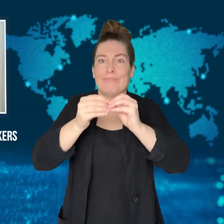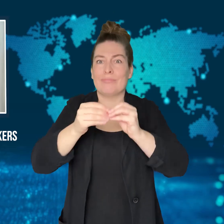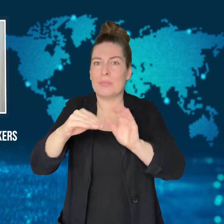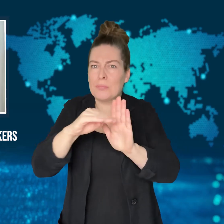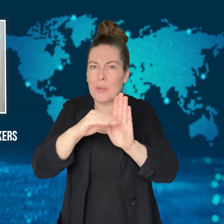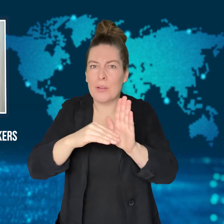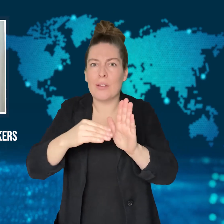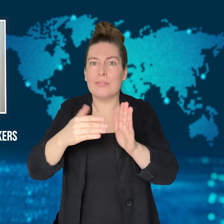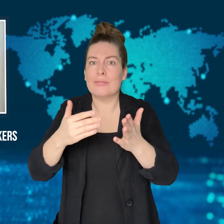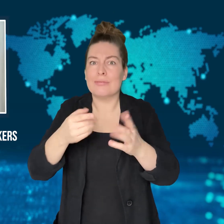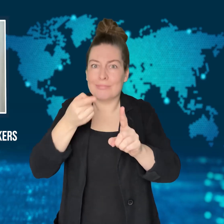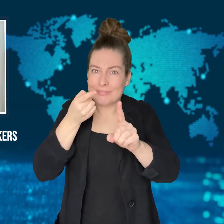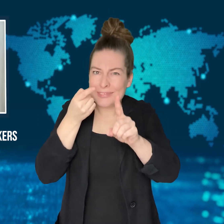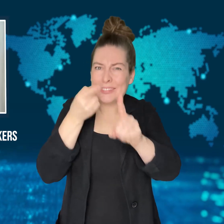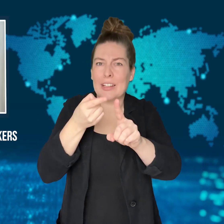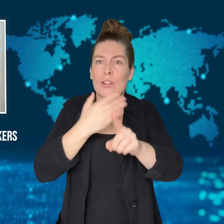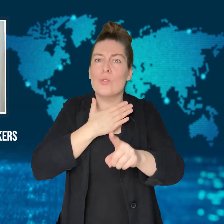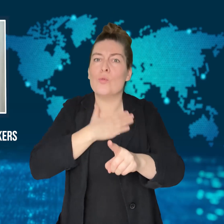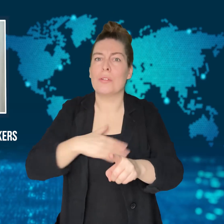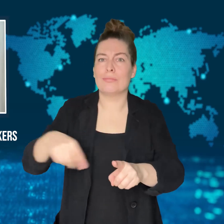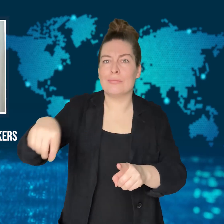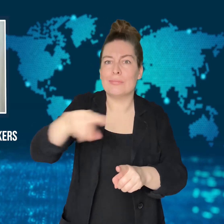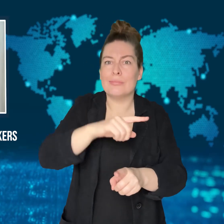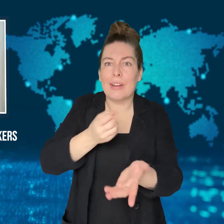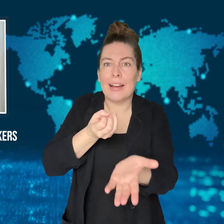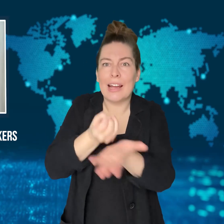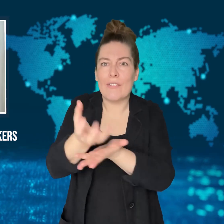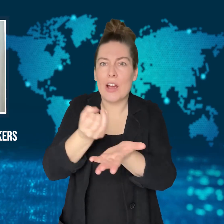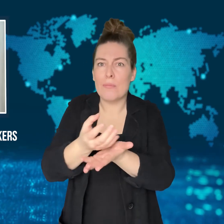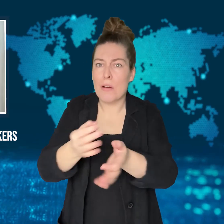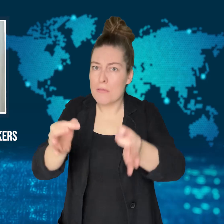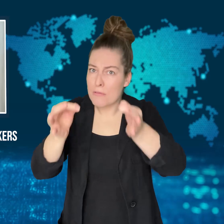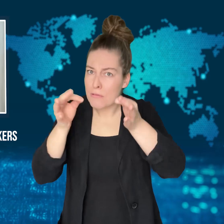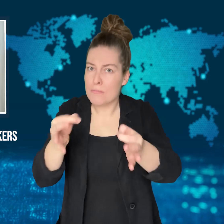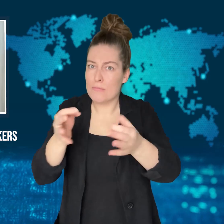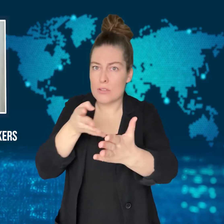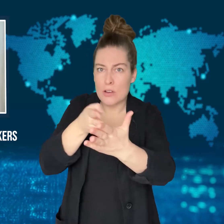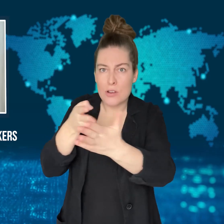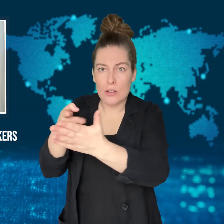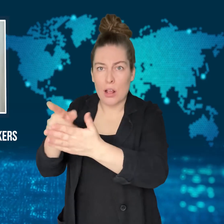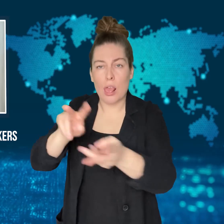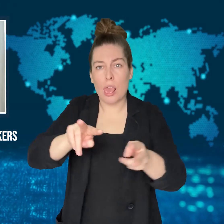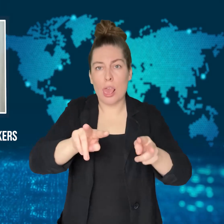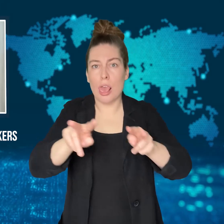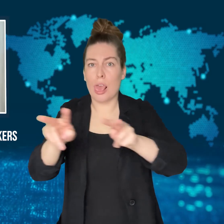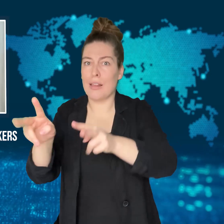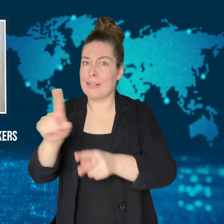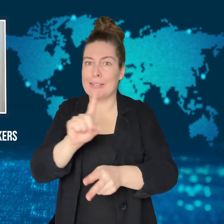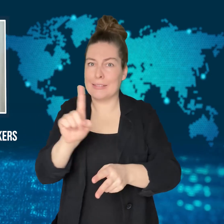The program aimed to ensure more accurate